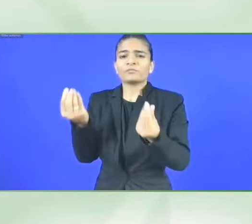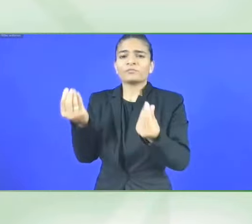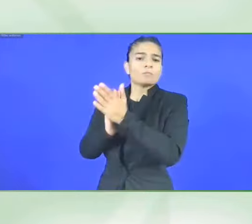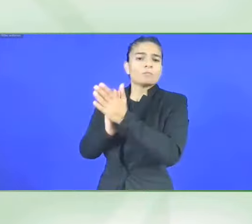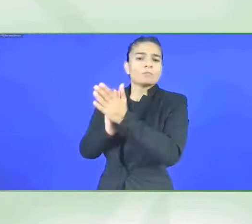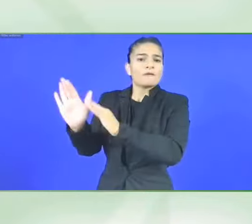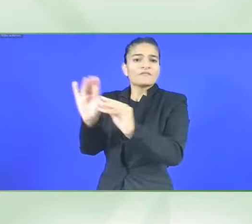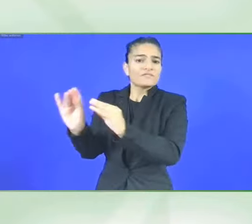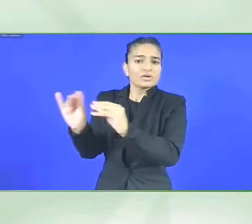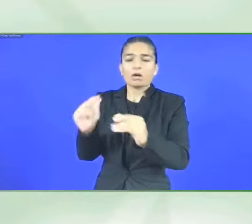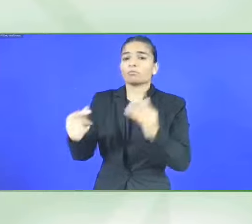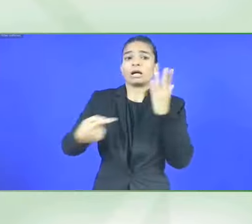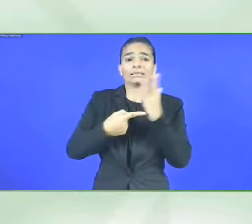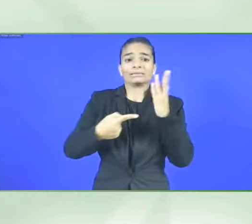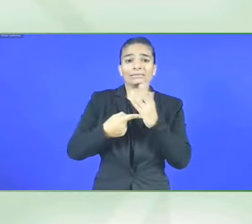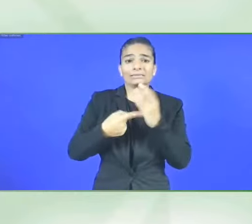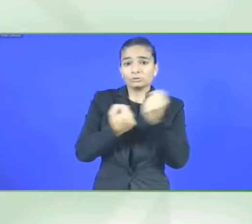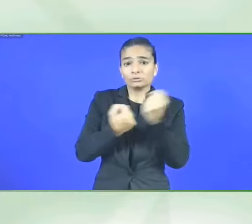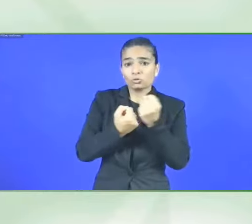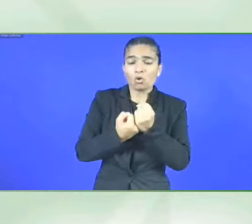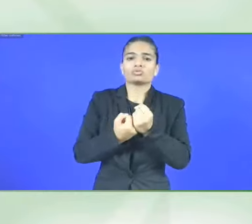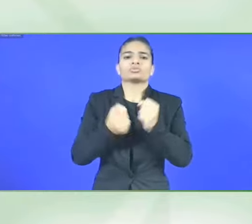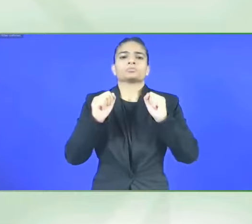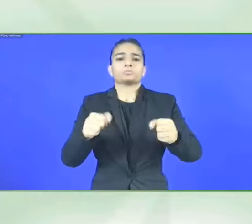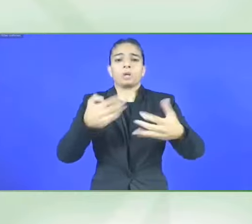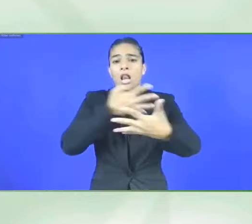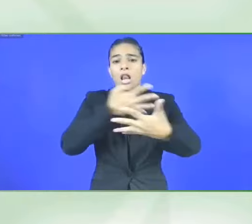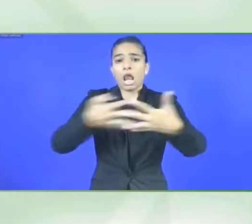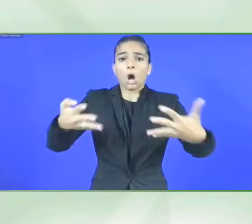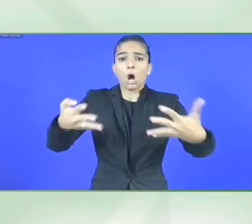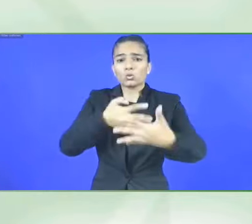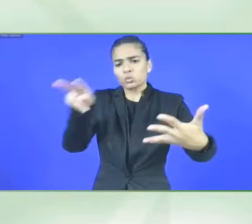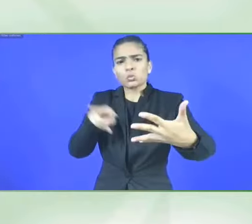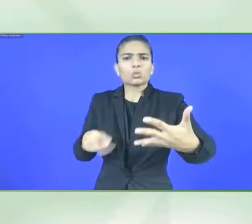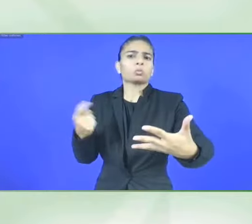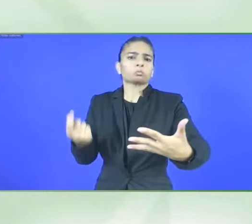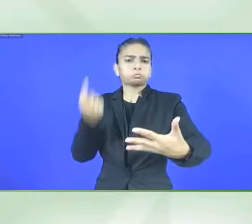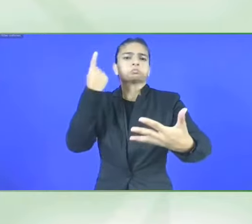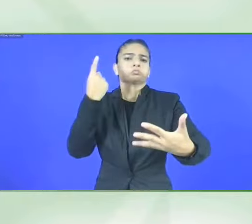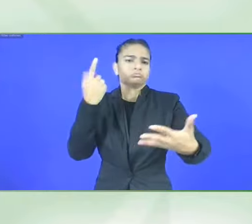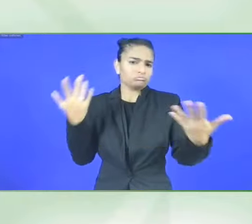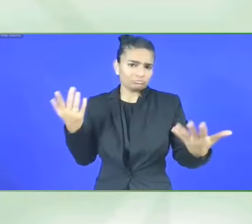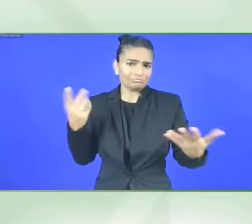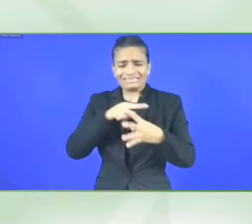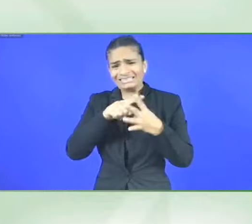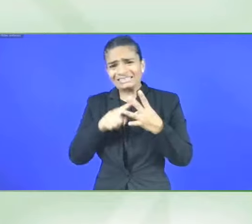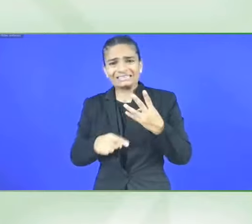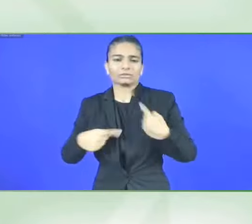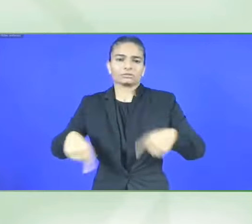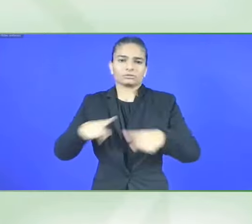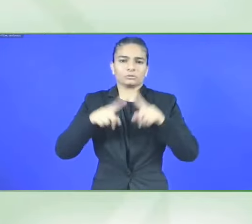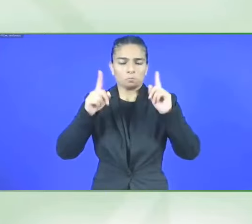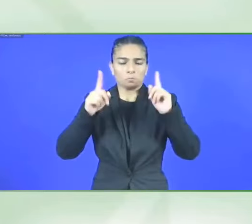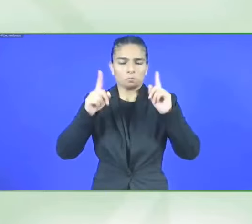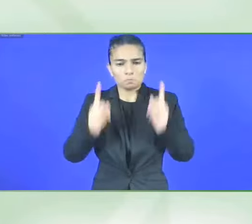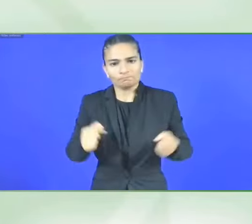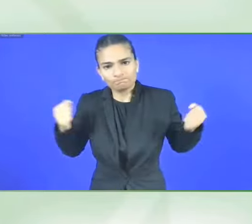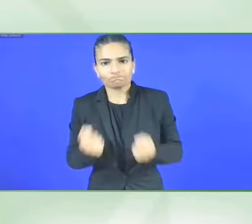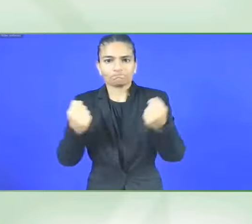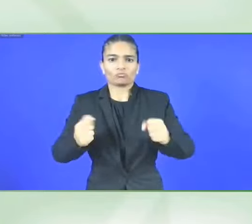This means breaking down barriers to literature, art, and information by providing alternatives.